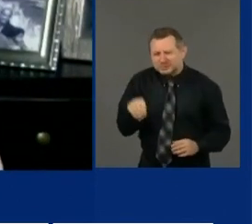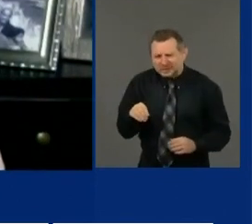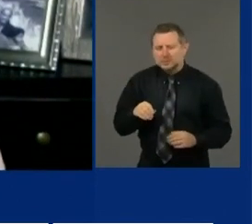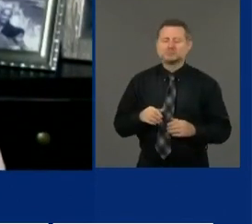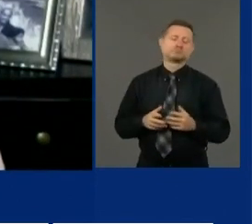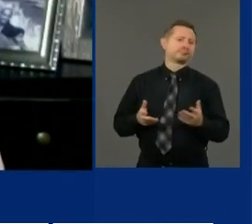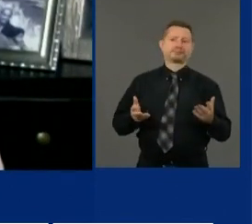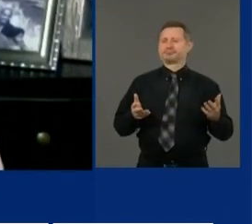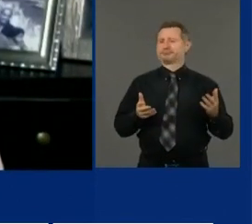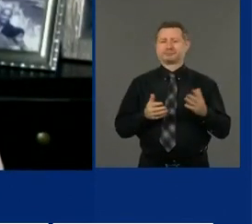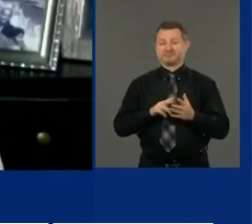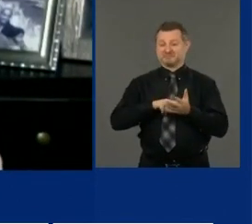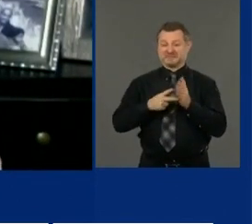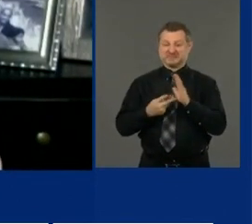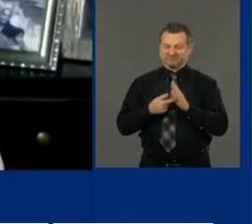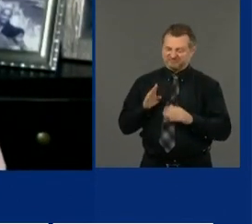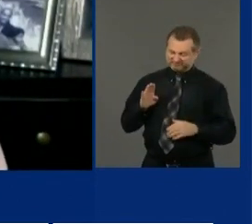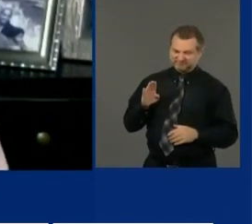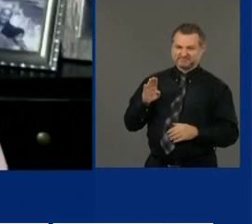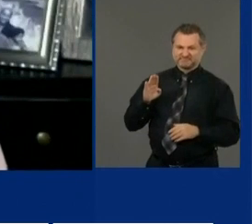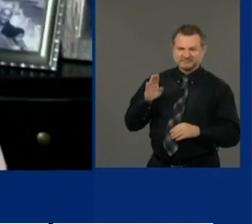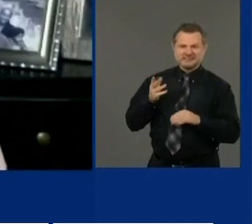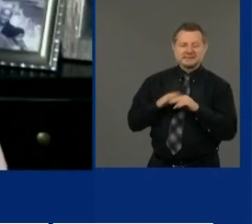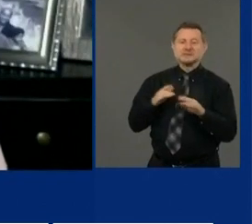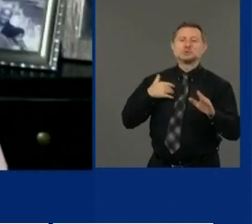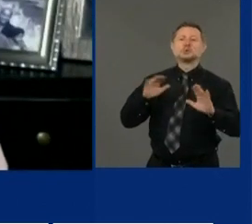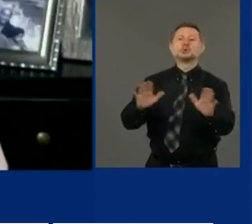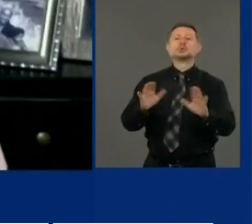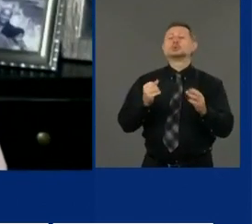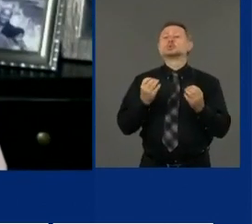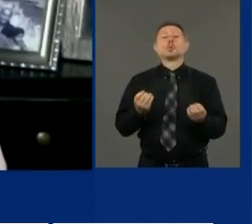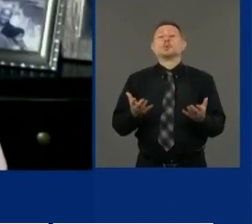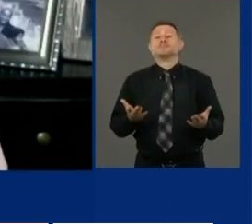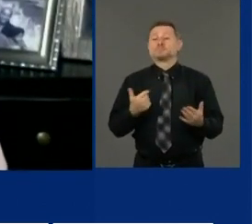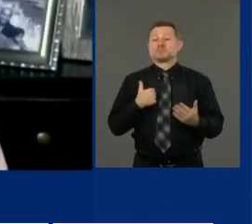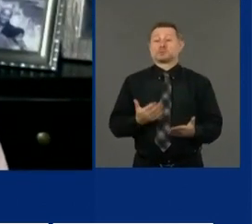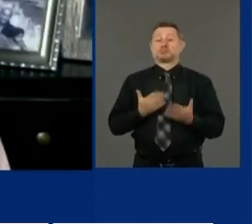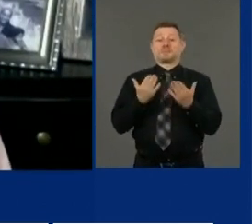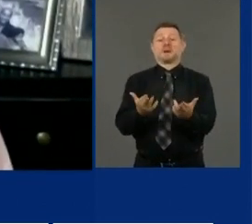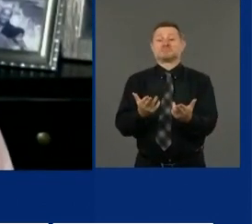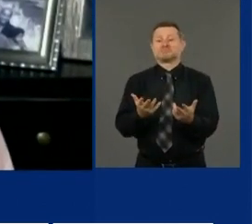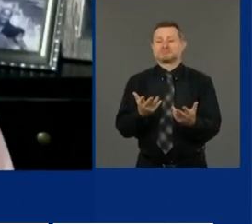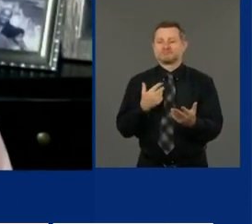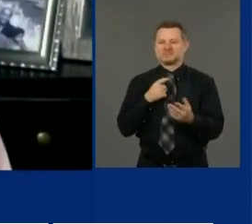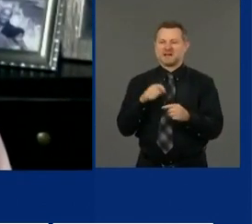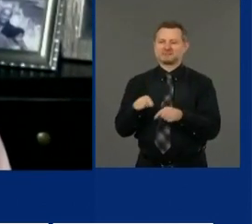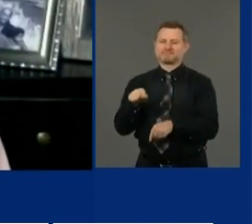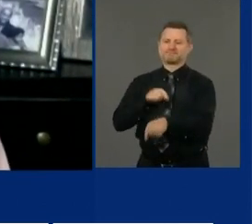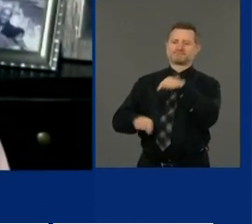WERE UP ALMOST 23% OVER WEEKS PERIOD. WE ARE HEADING IN THE WRONG